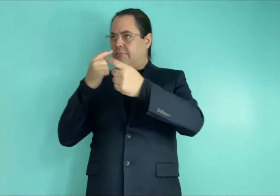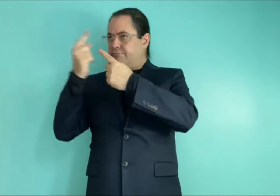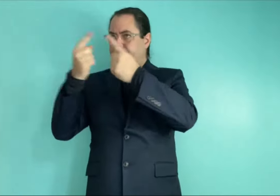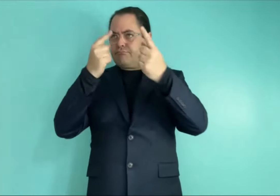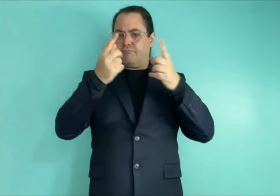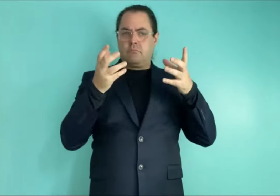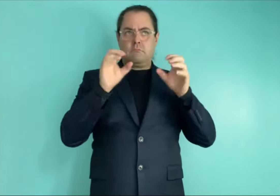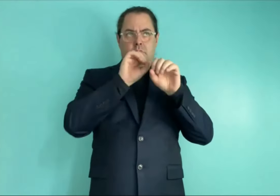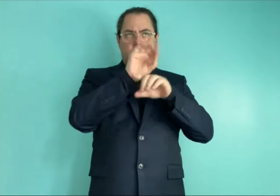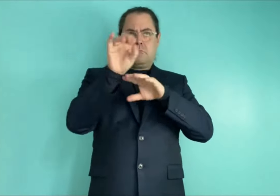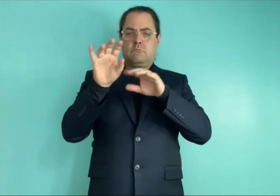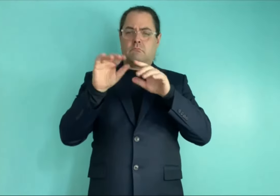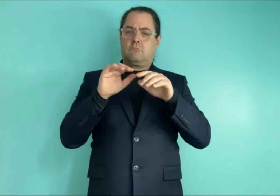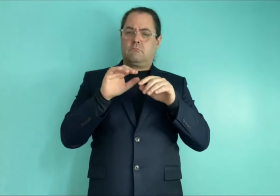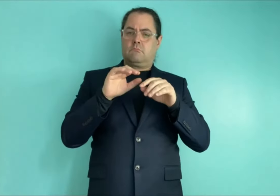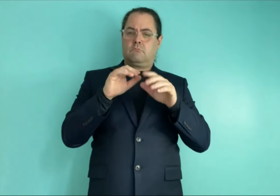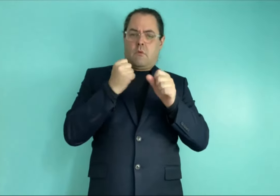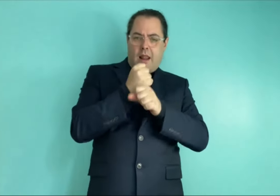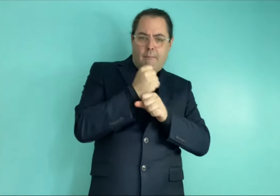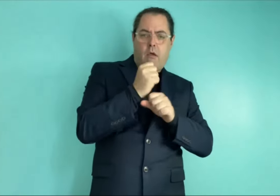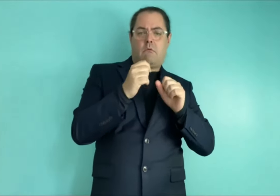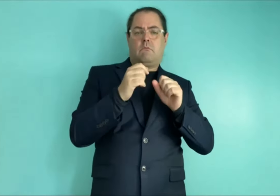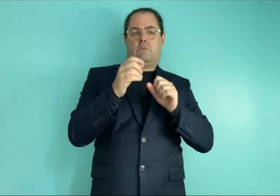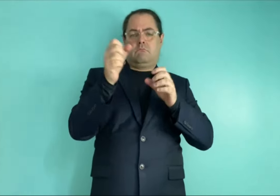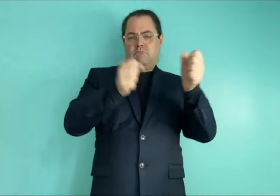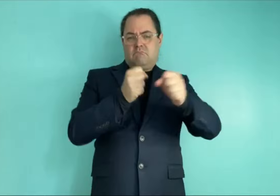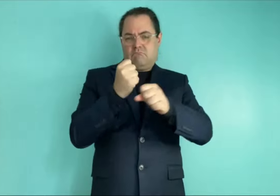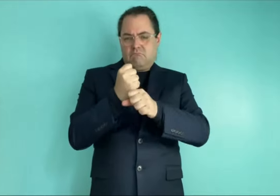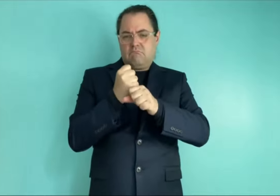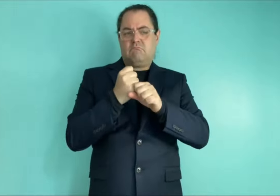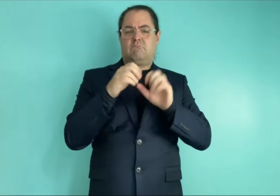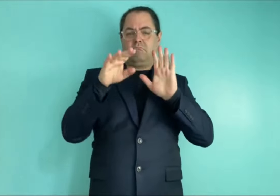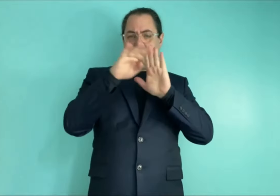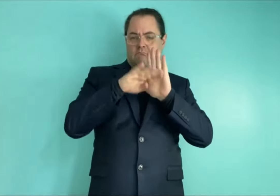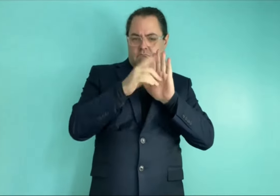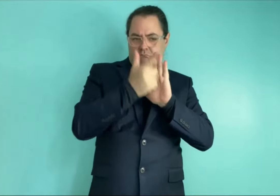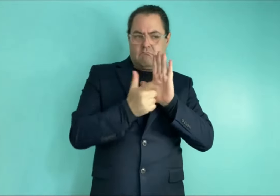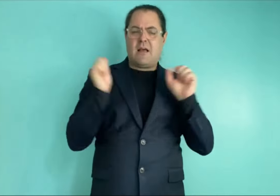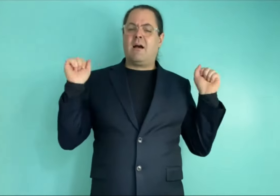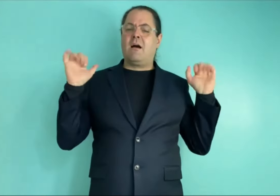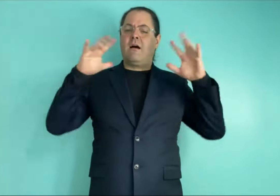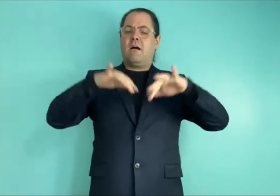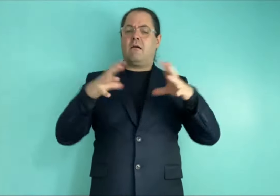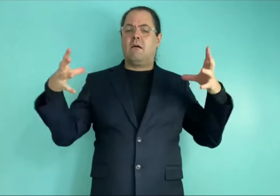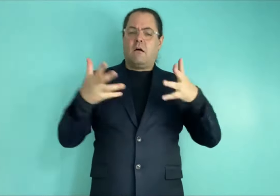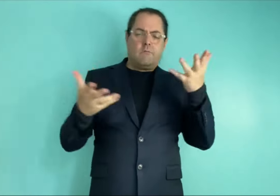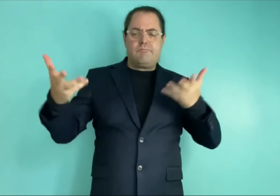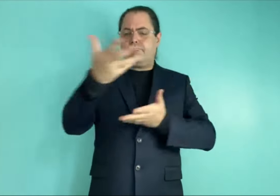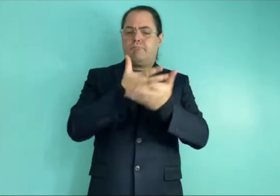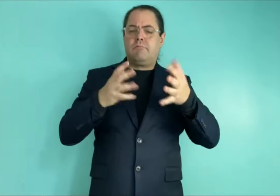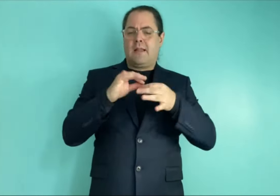Where is a decisions can be taken a by ensuring the summit on on on the employment of persons